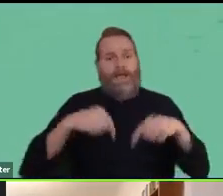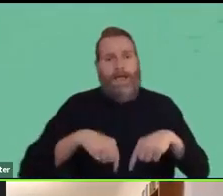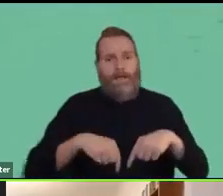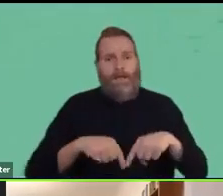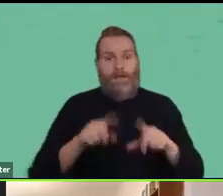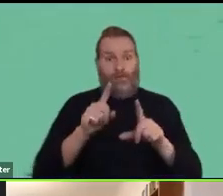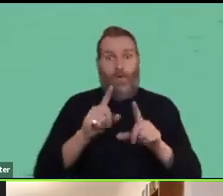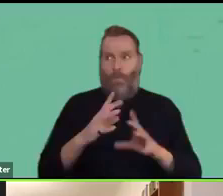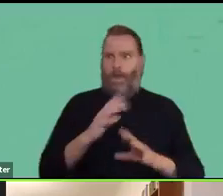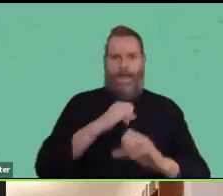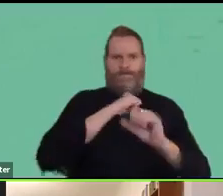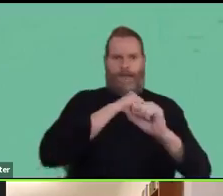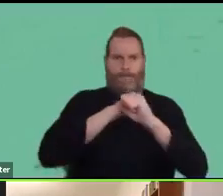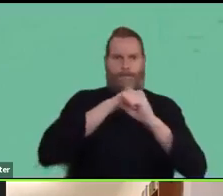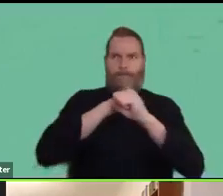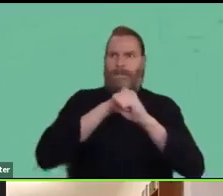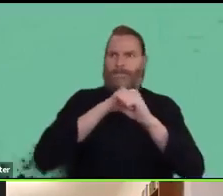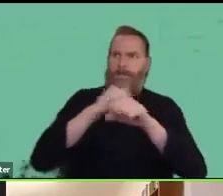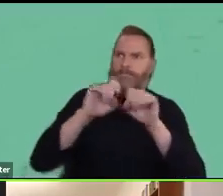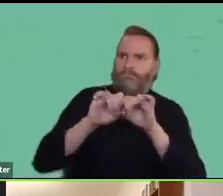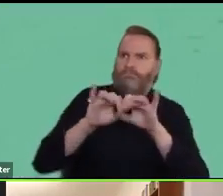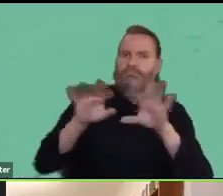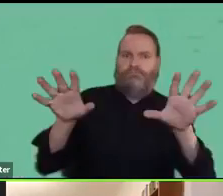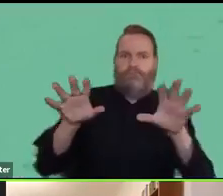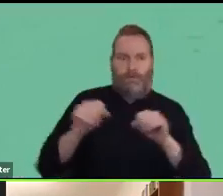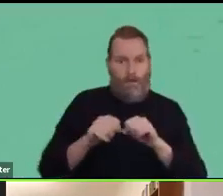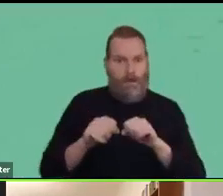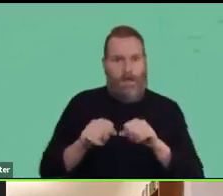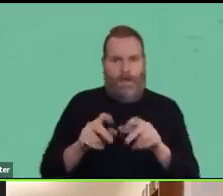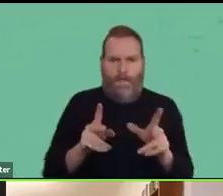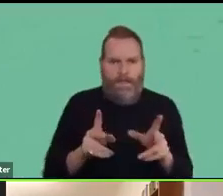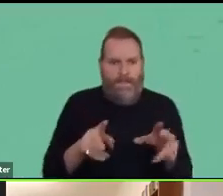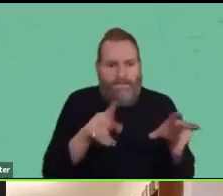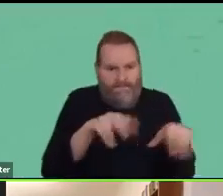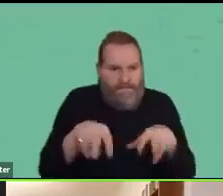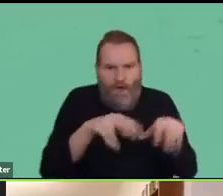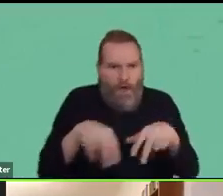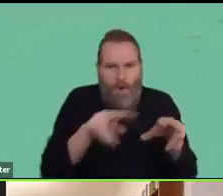we've got to get the clips circulated in the union of these fantastic speeches that MPs made on our